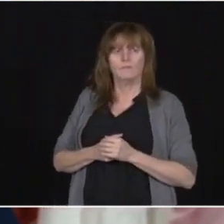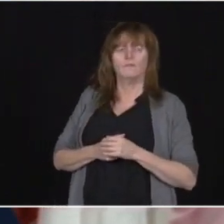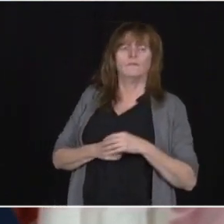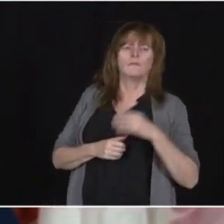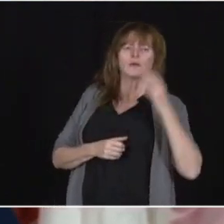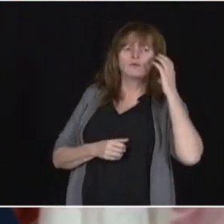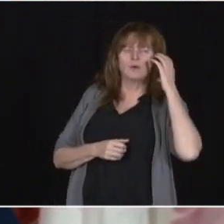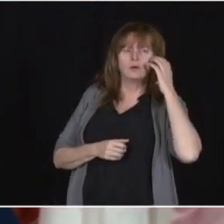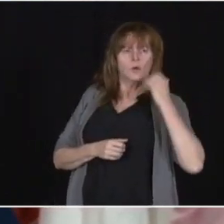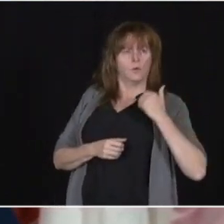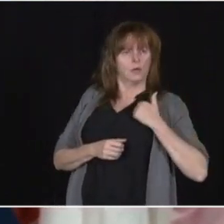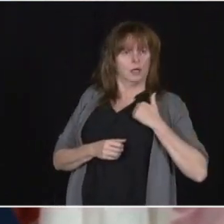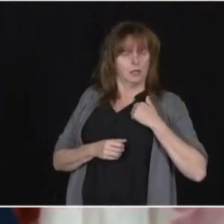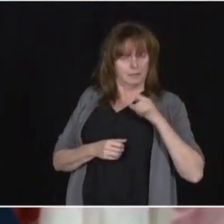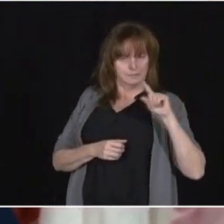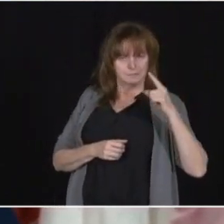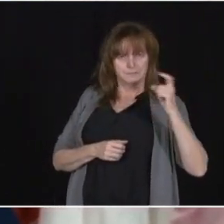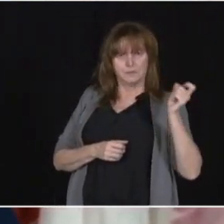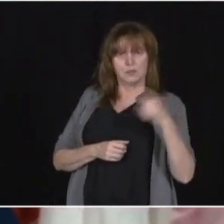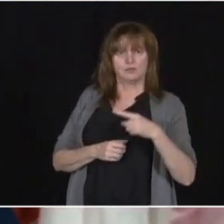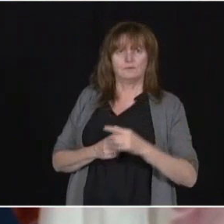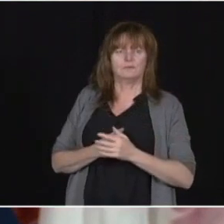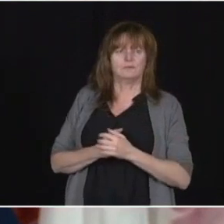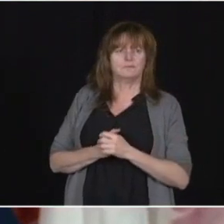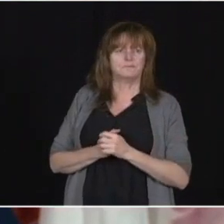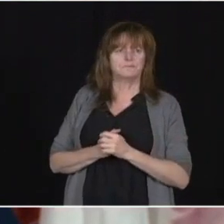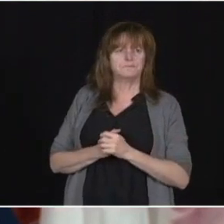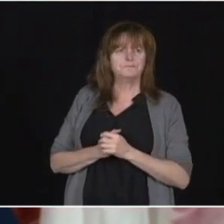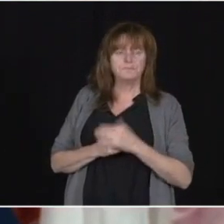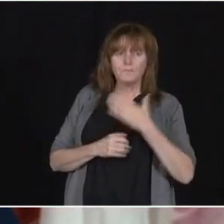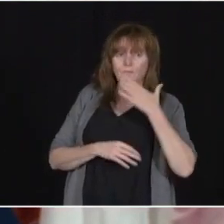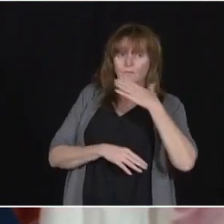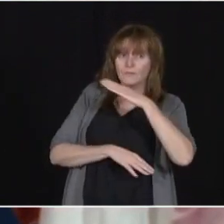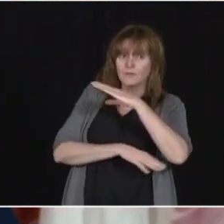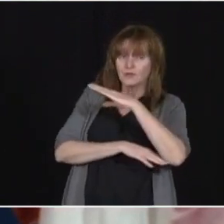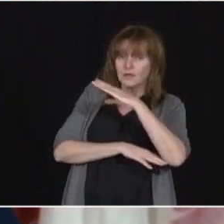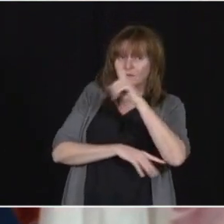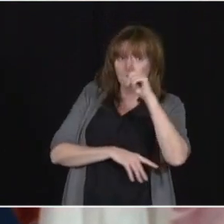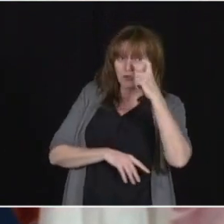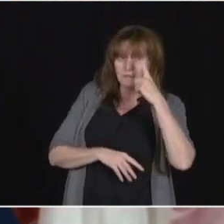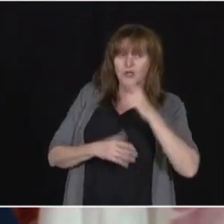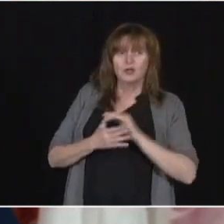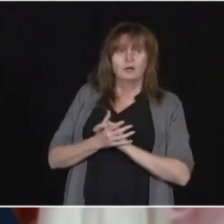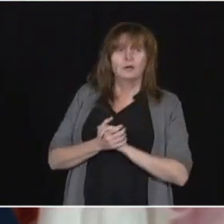Good afternoon, premier. My question is also for Minister Mulroney.